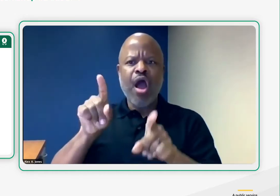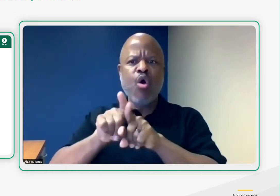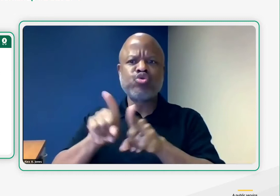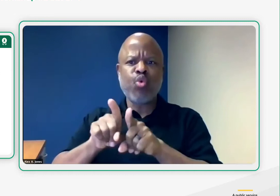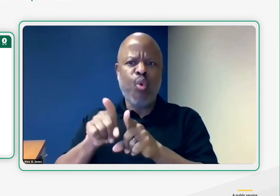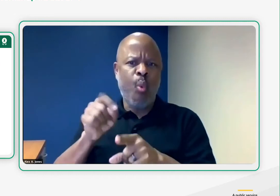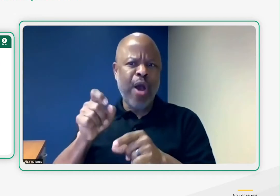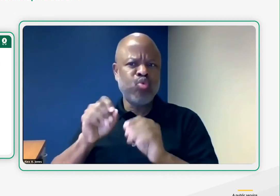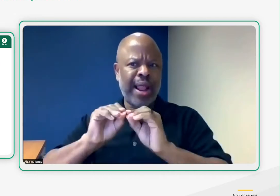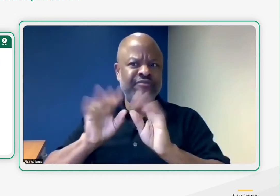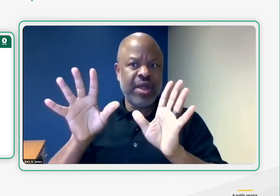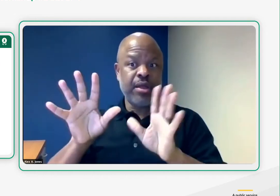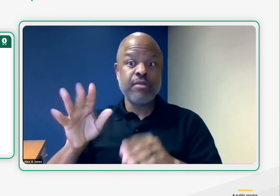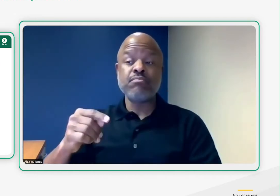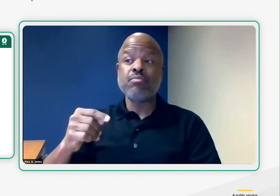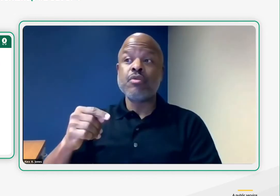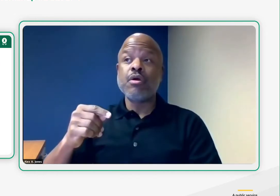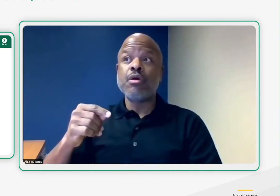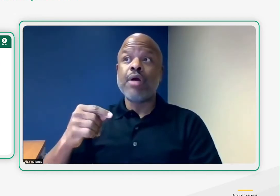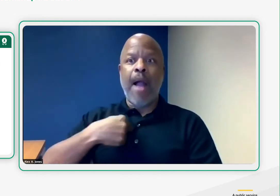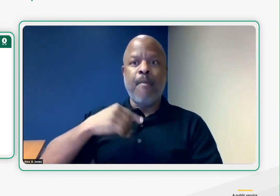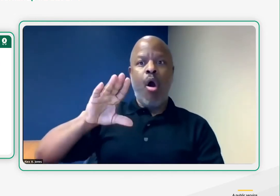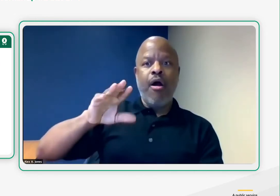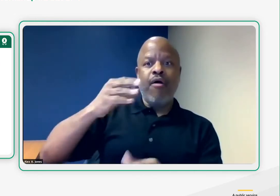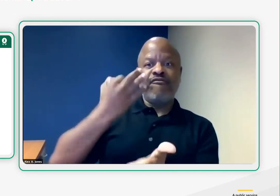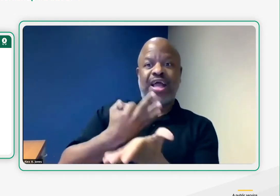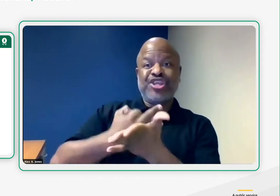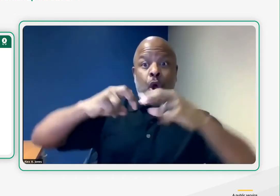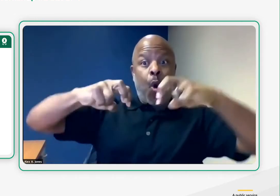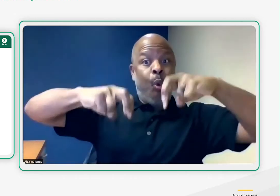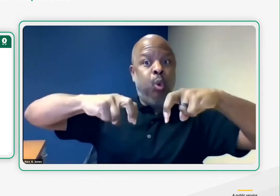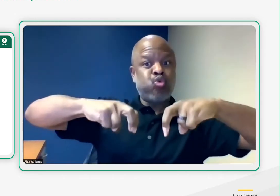Additionally, I do want to clarify that I am a financial coach.